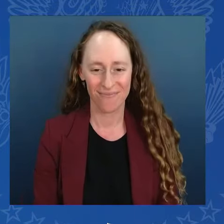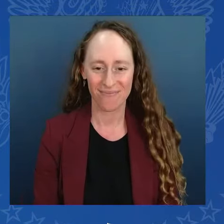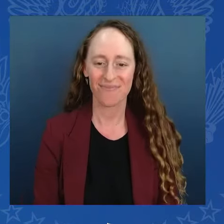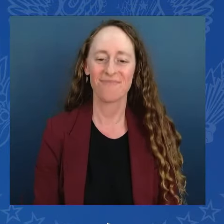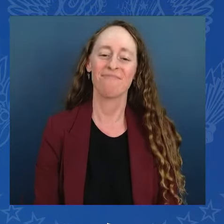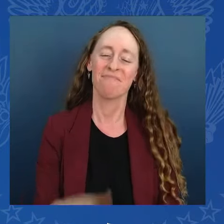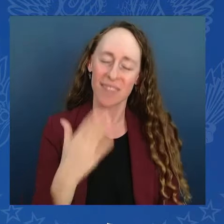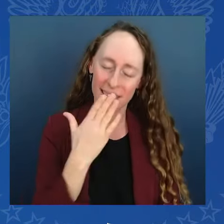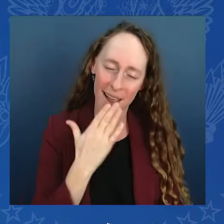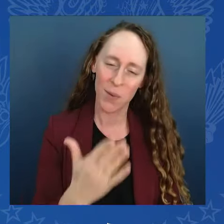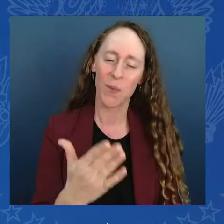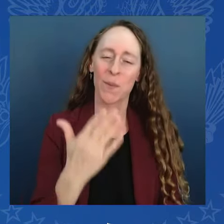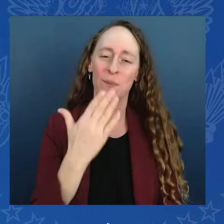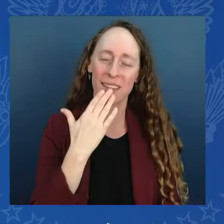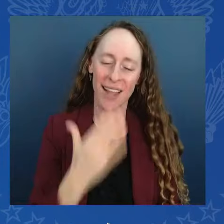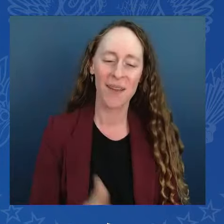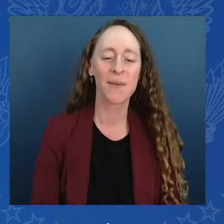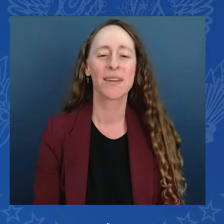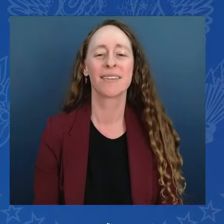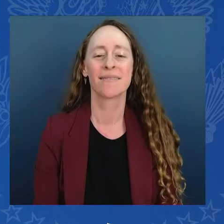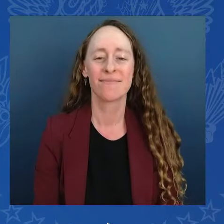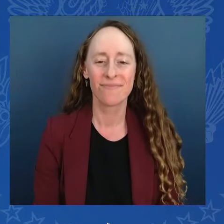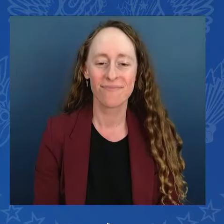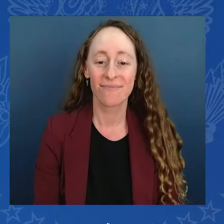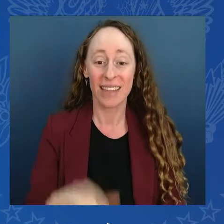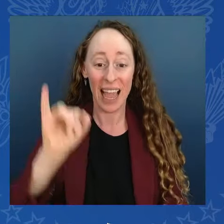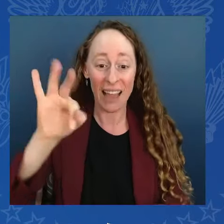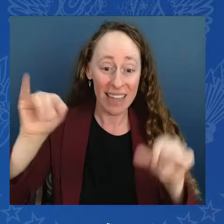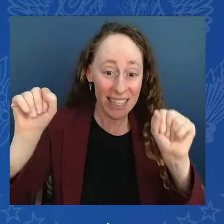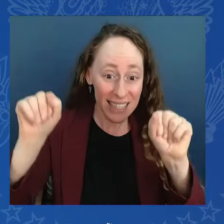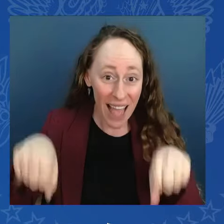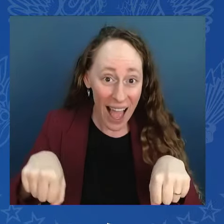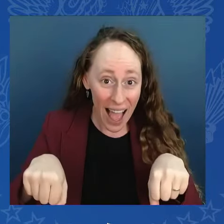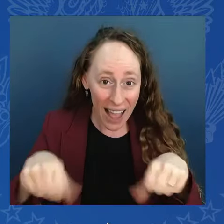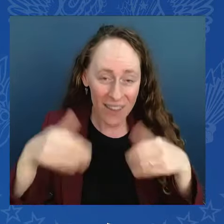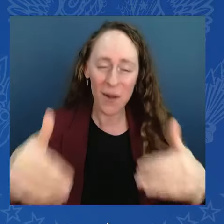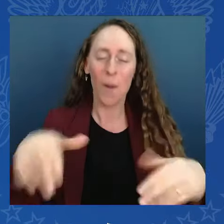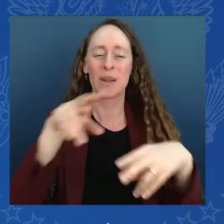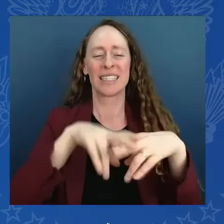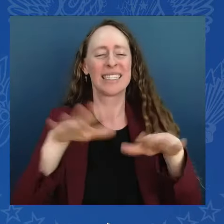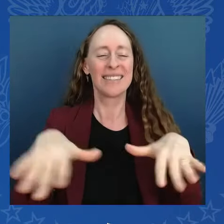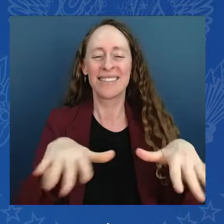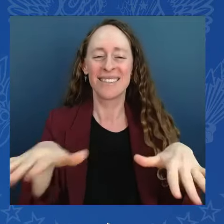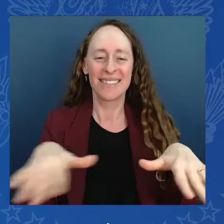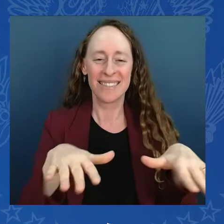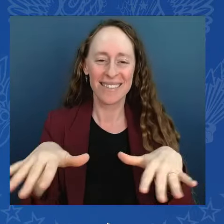If you have a seat, have one. I said that once and there were no seats, and the guy looked at me like,